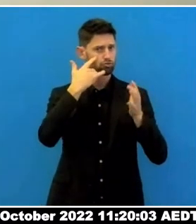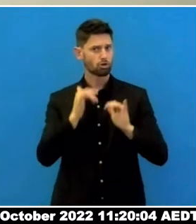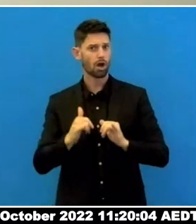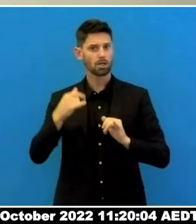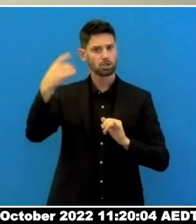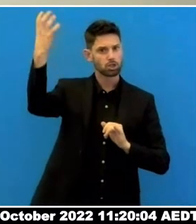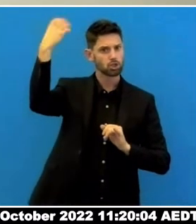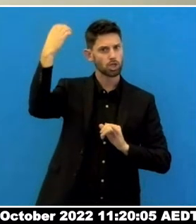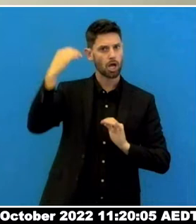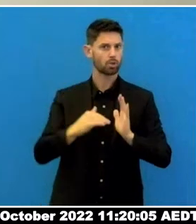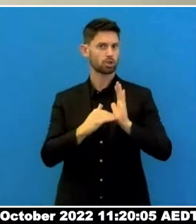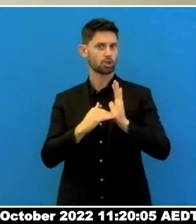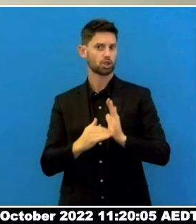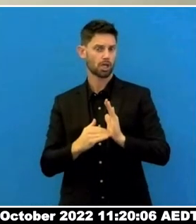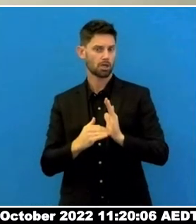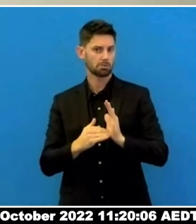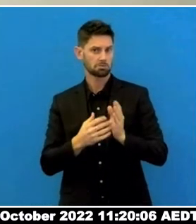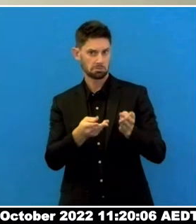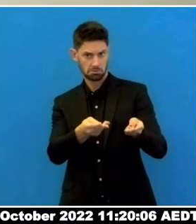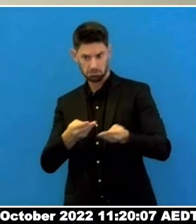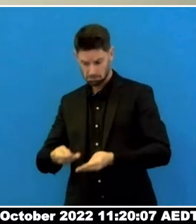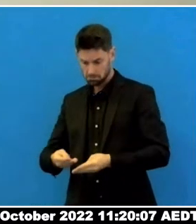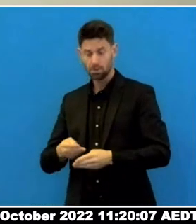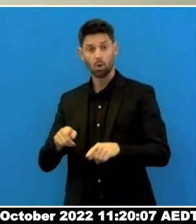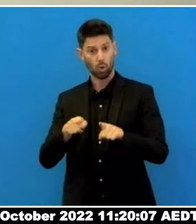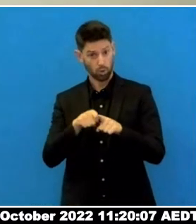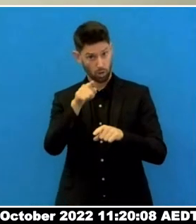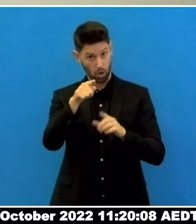The OT also taught me how to get in and out of bed